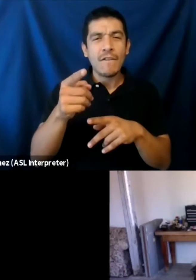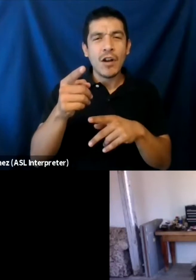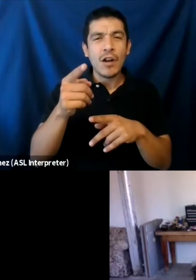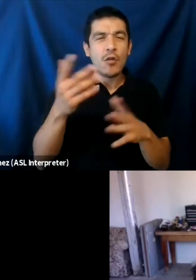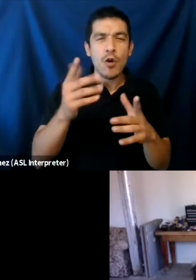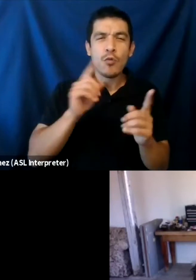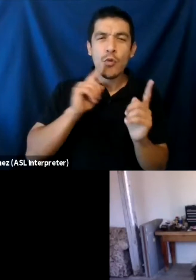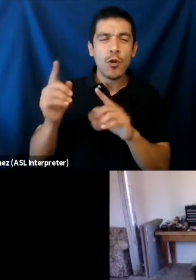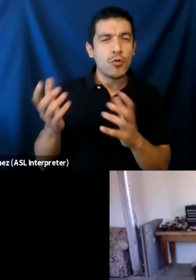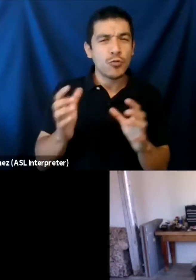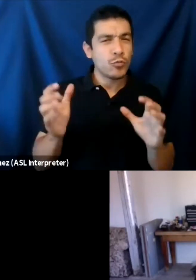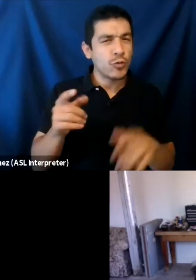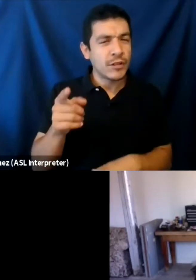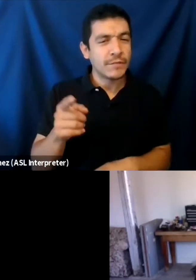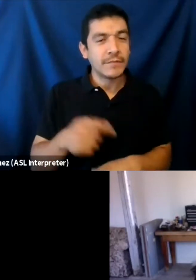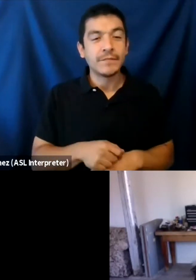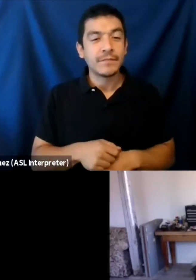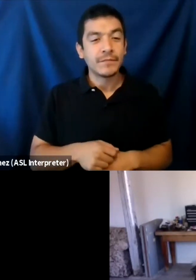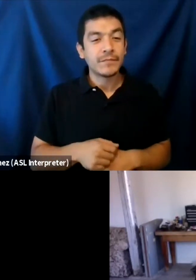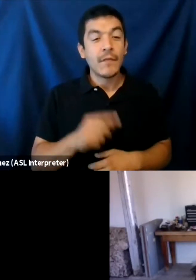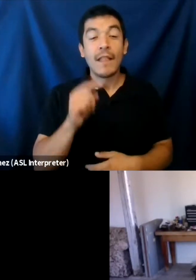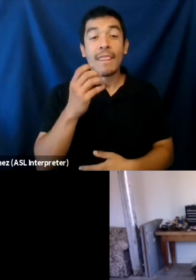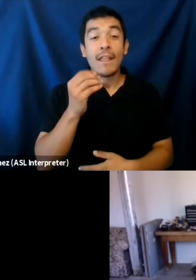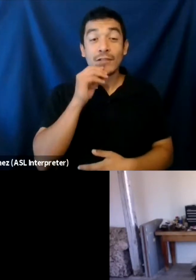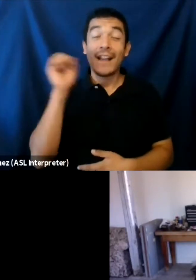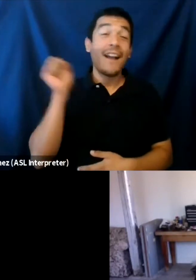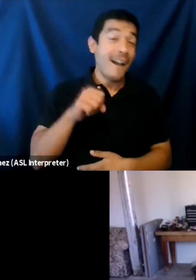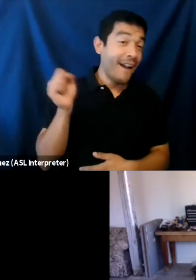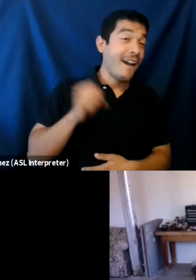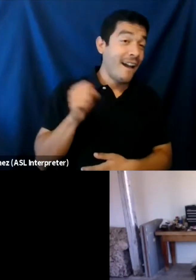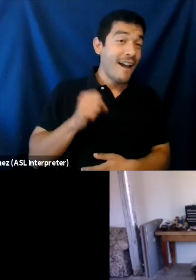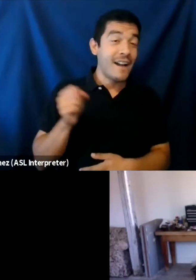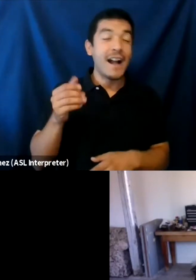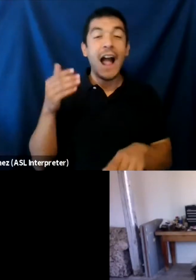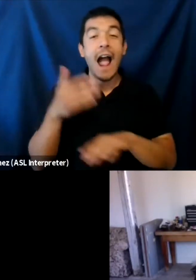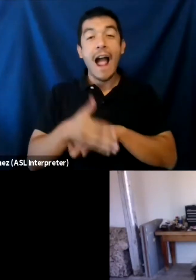Yeah, so, after I graduated school,